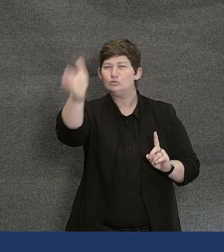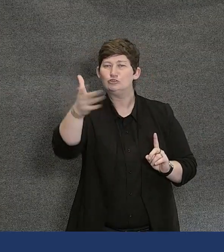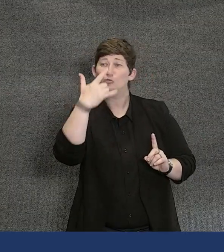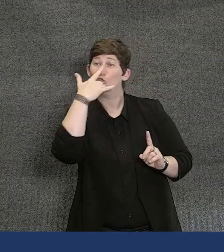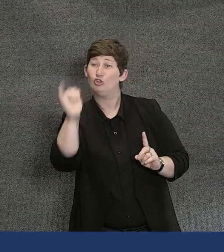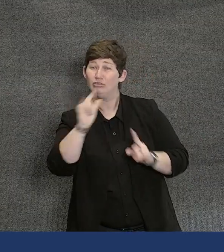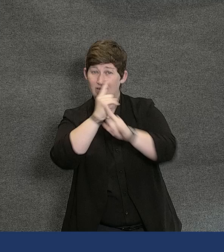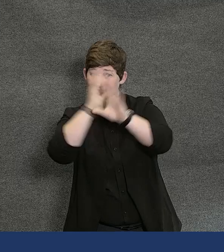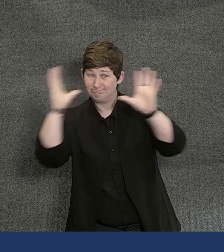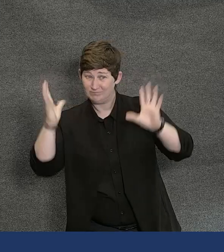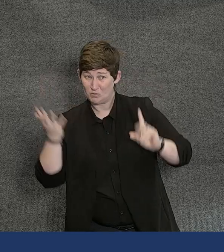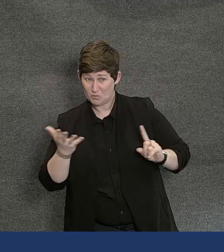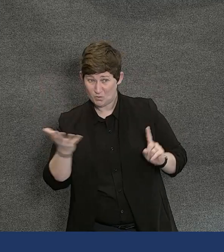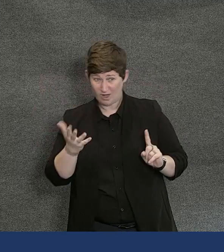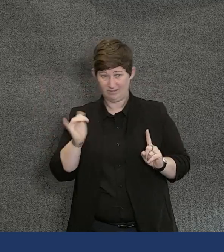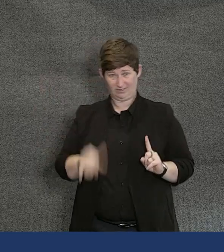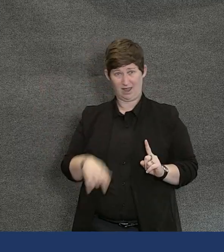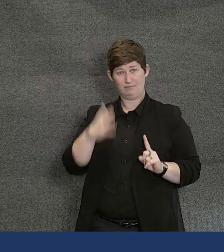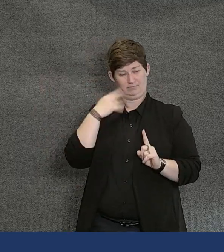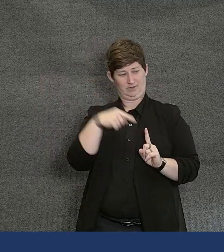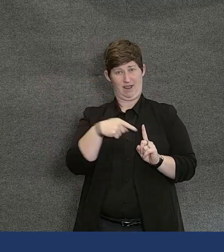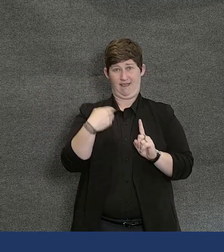talks about that every time I see her when she comes by the Capitol.